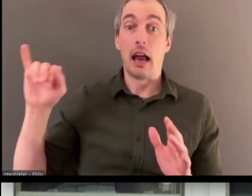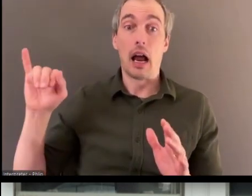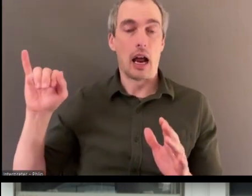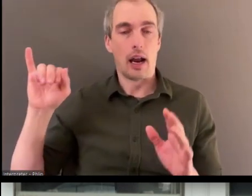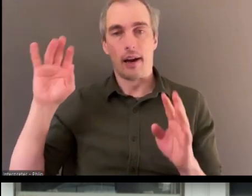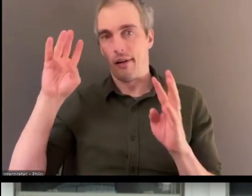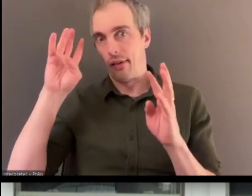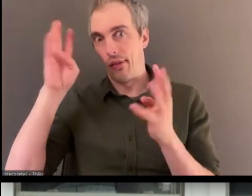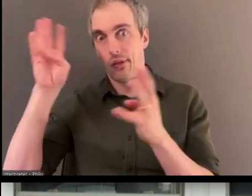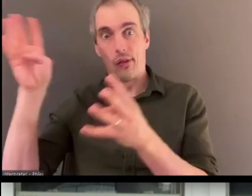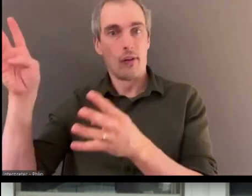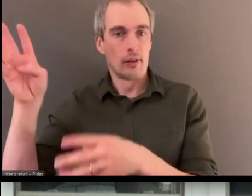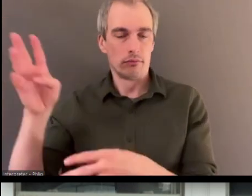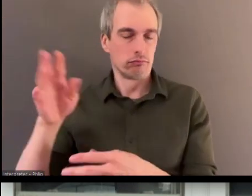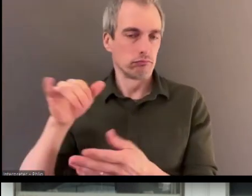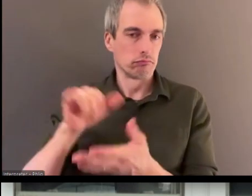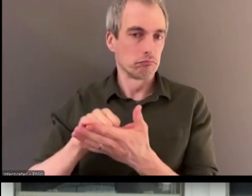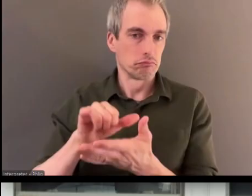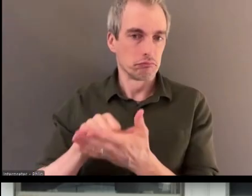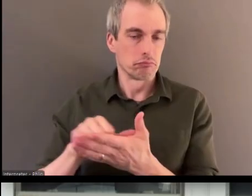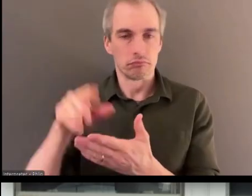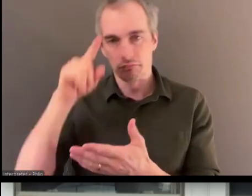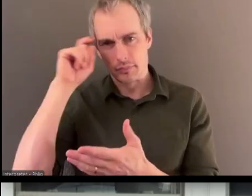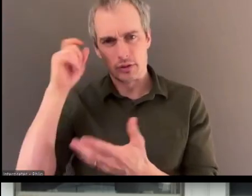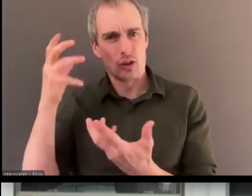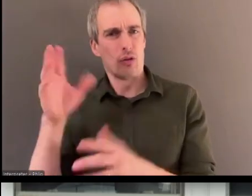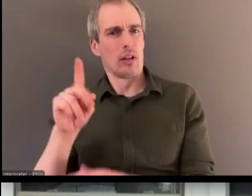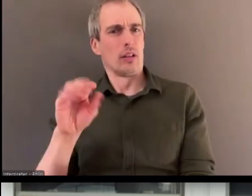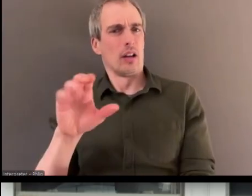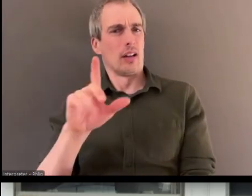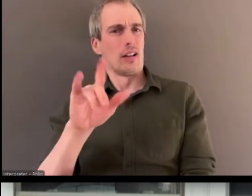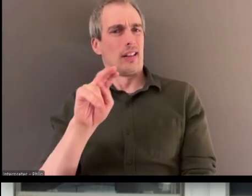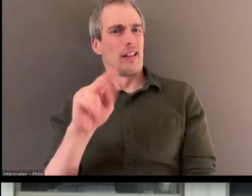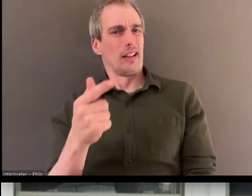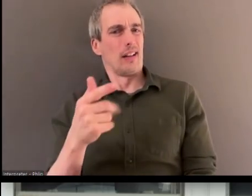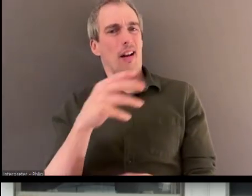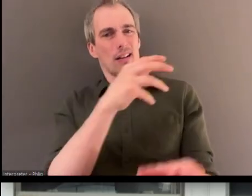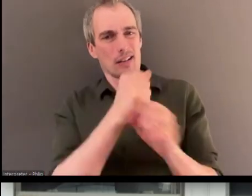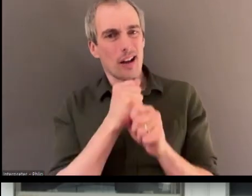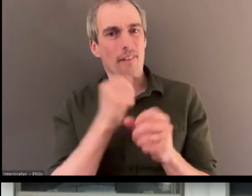about things that are within the document because it was actually just extracted from the document.